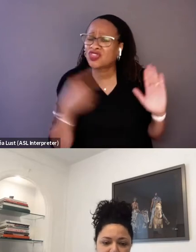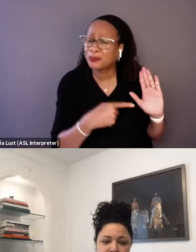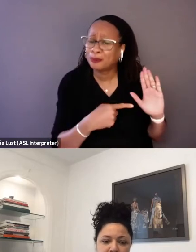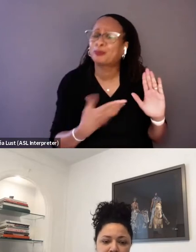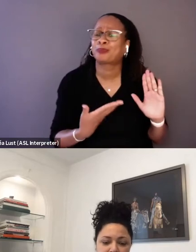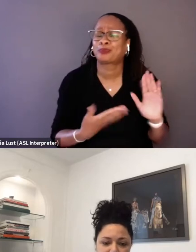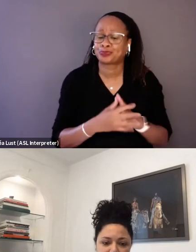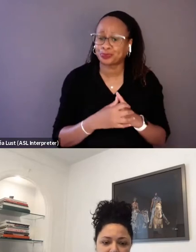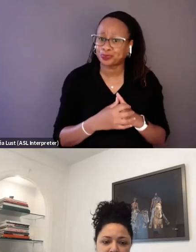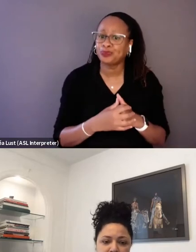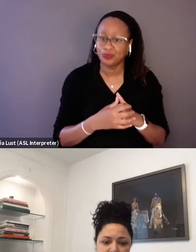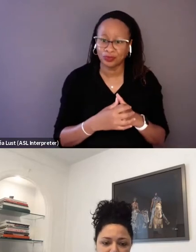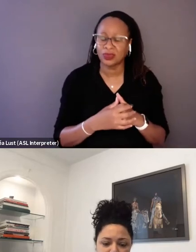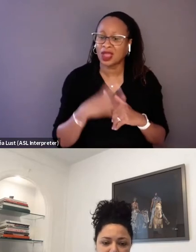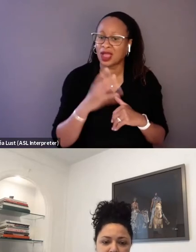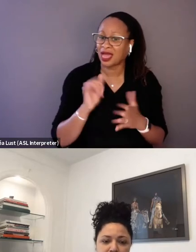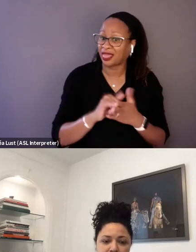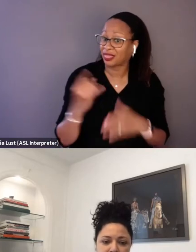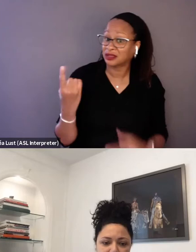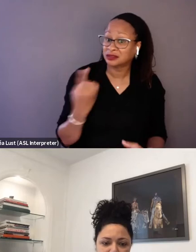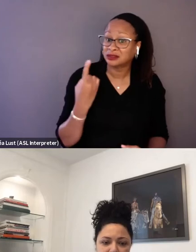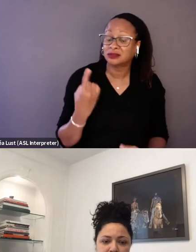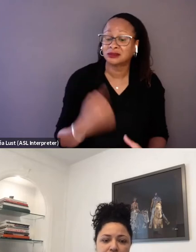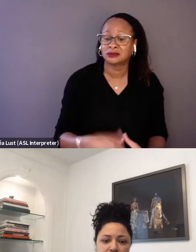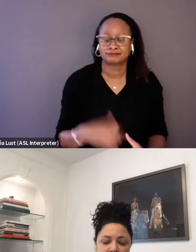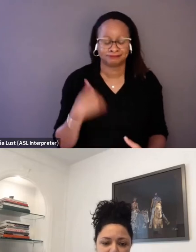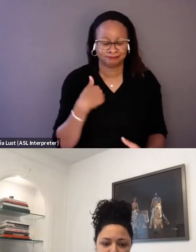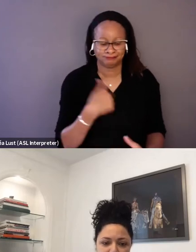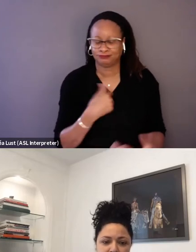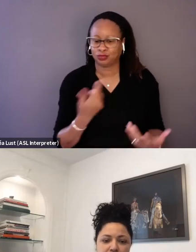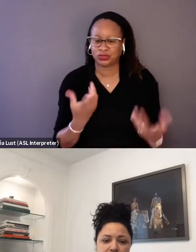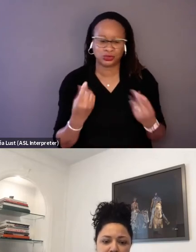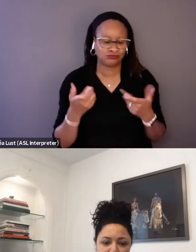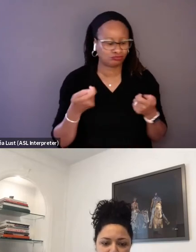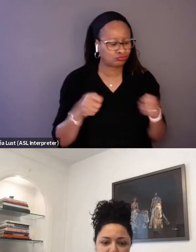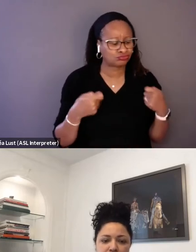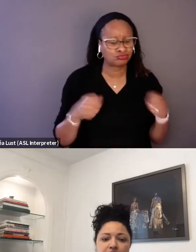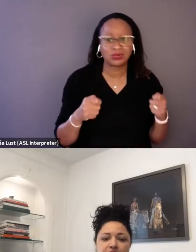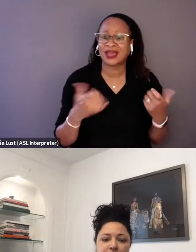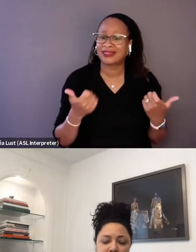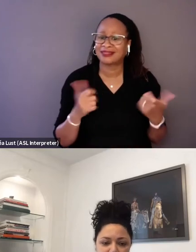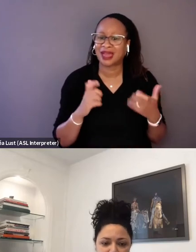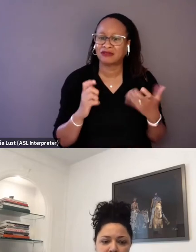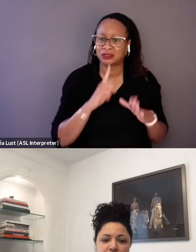And that was something that we tried. I think that's what propels each episode.